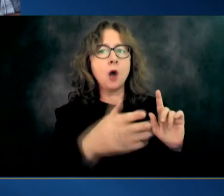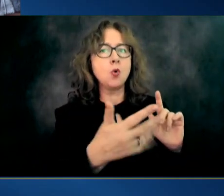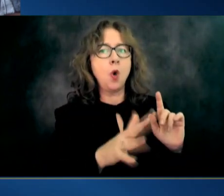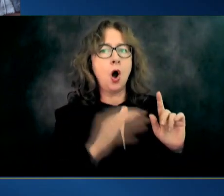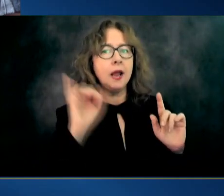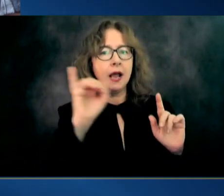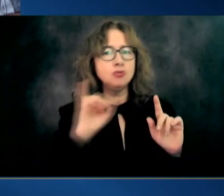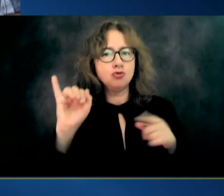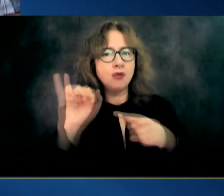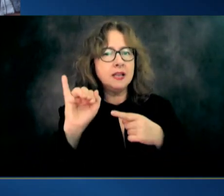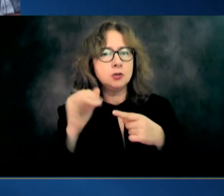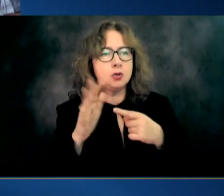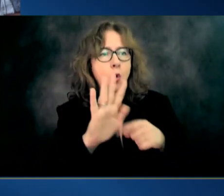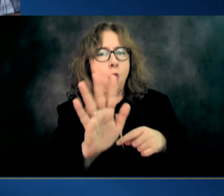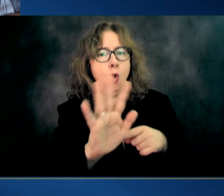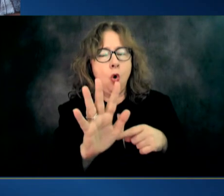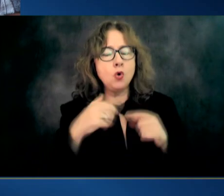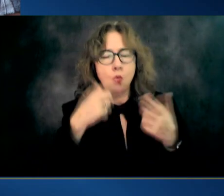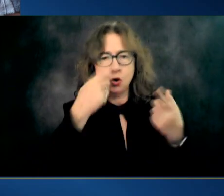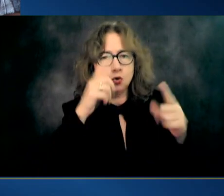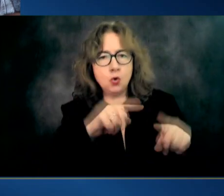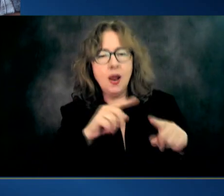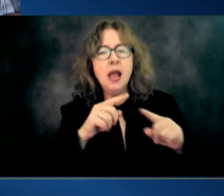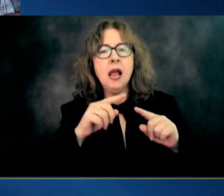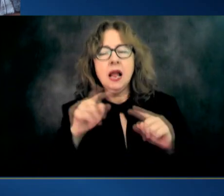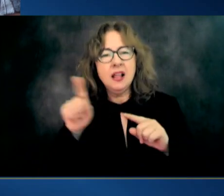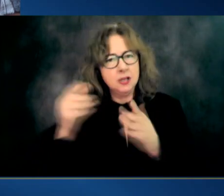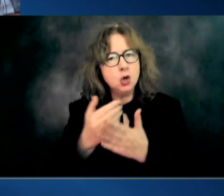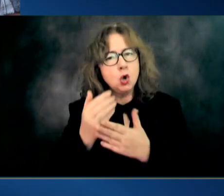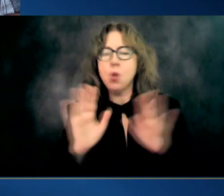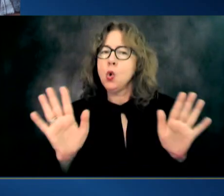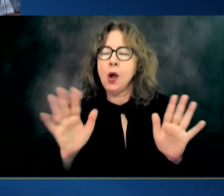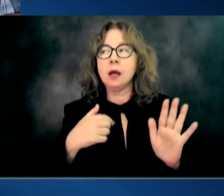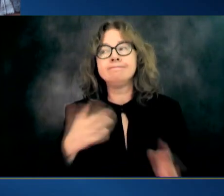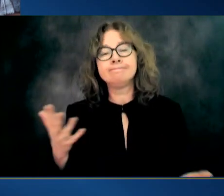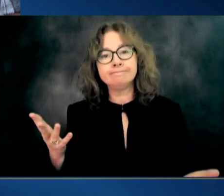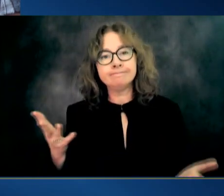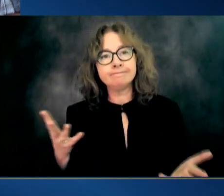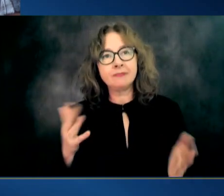kind of for any of it, because it was so new, and that's where doctors came in and